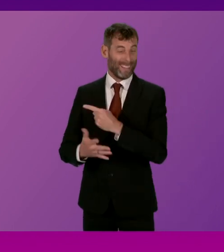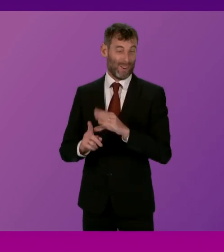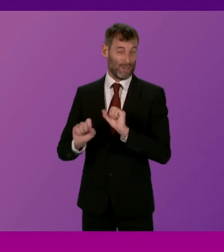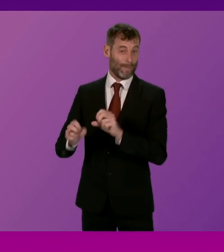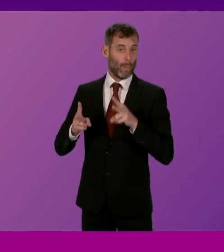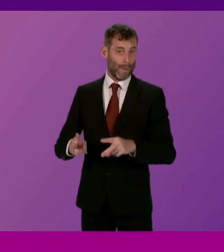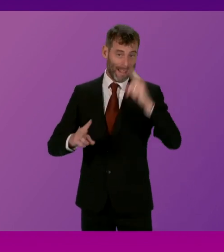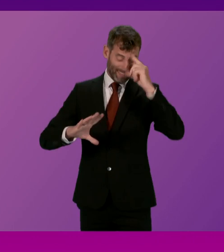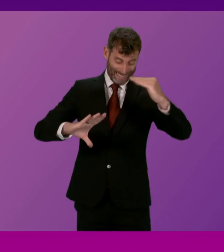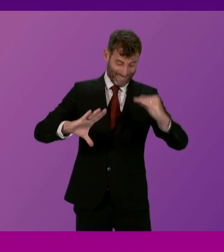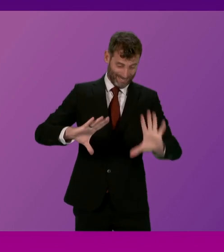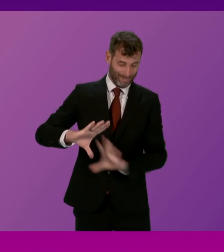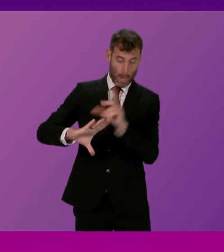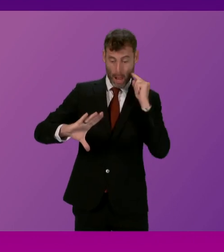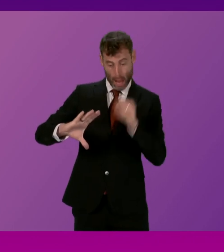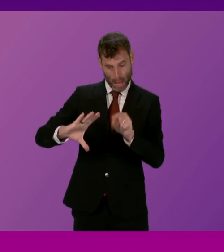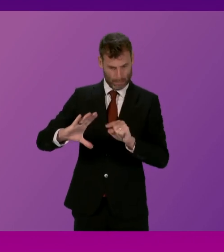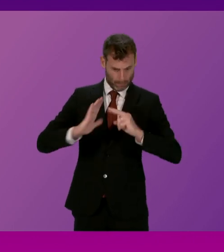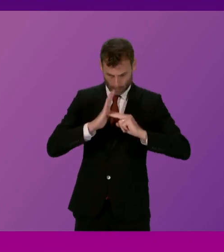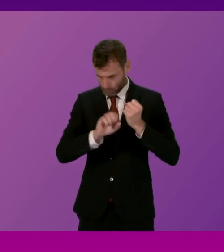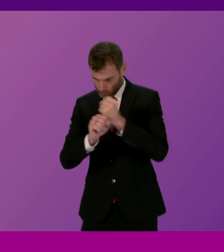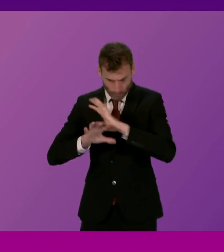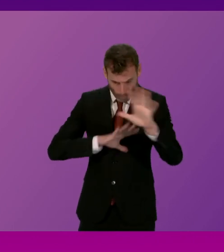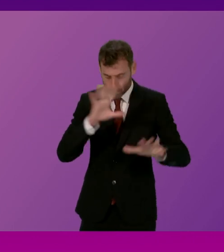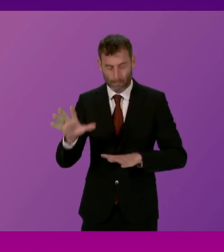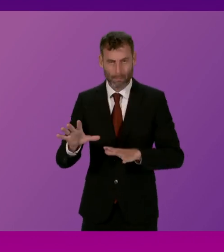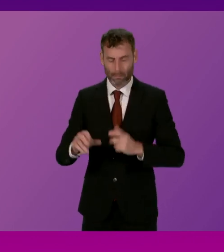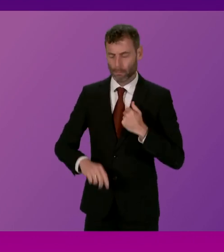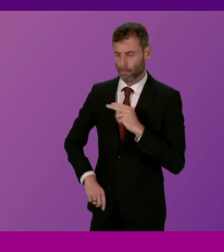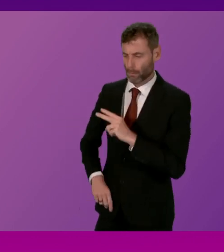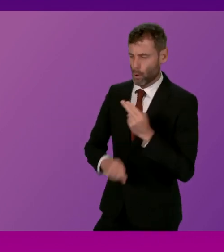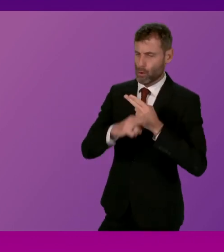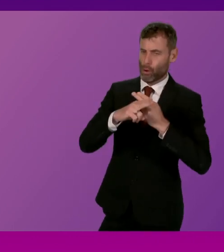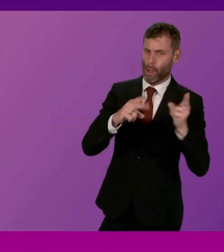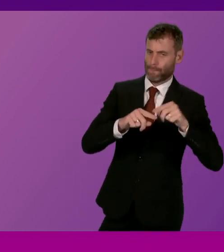Will that have any impact on Scotland—for example, on our climate targets and the fact